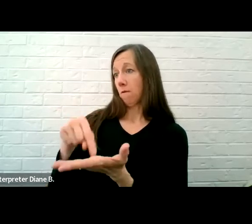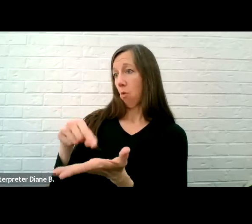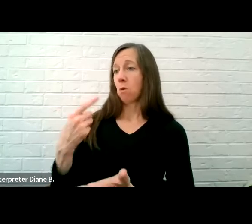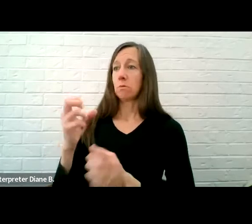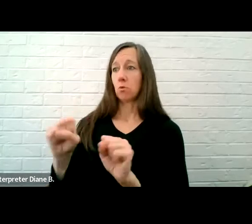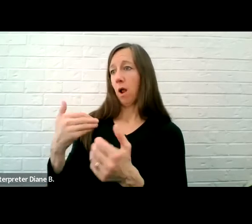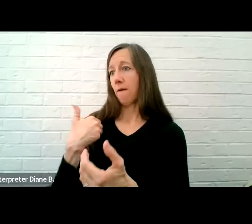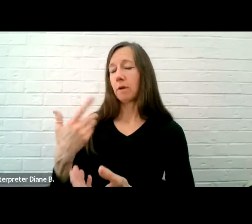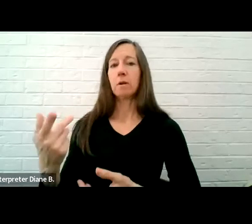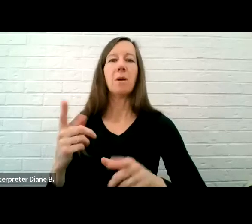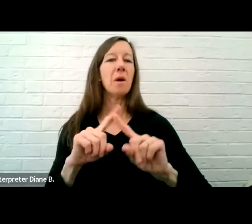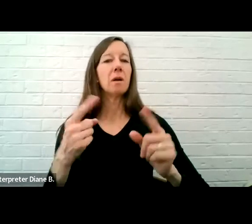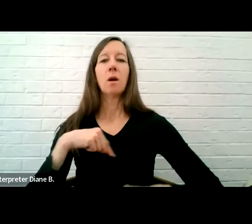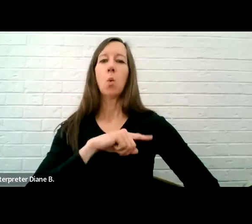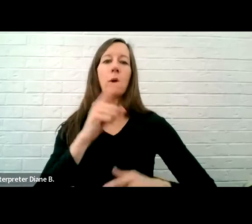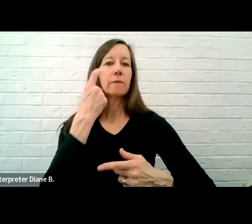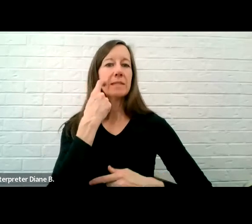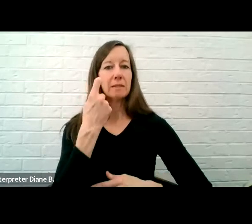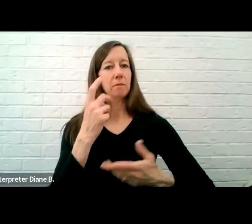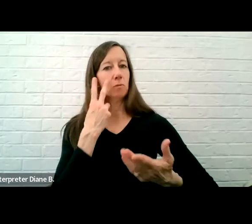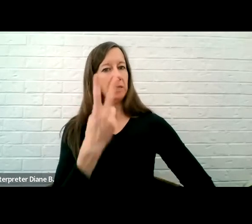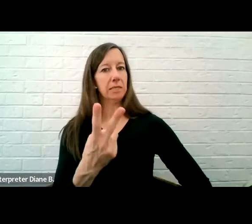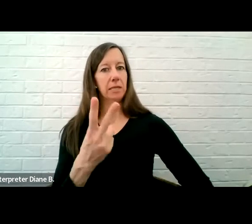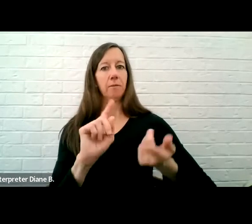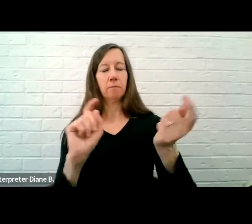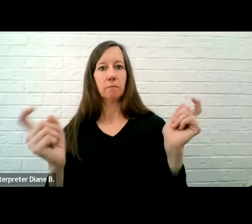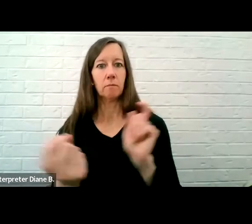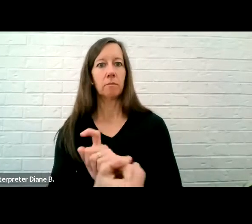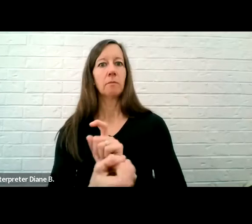so that housing has become a vehicle for wealth and investment rather than those social goods.